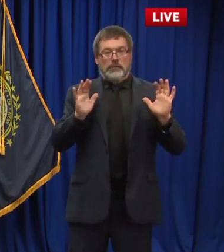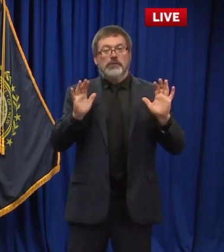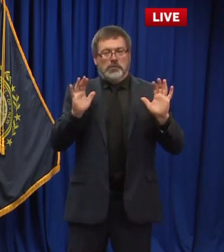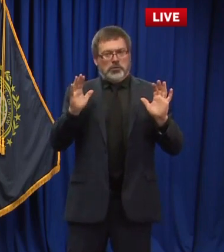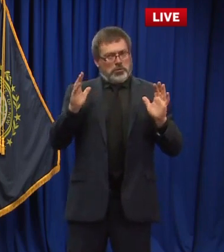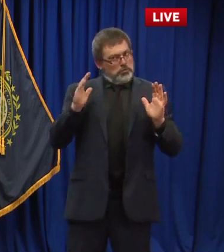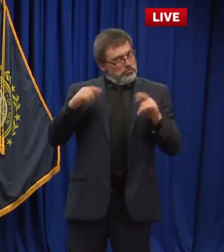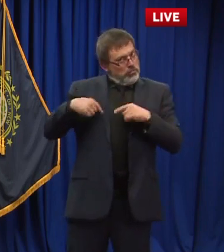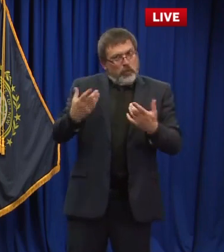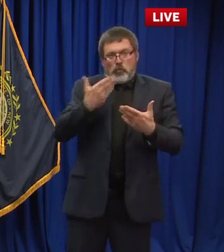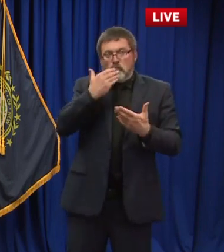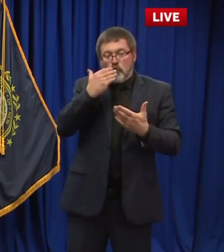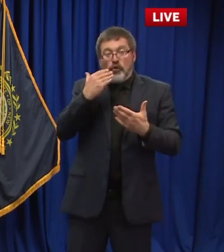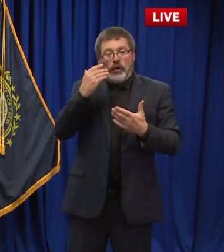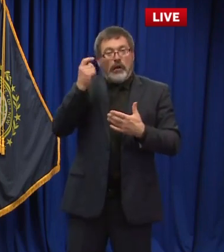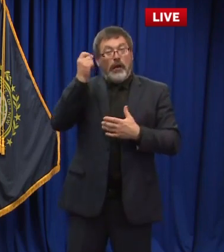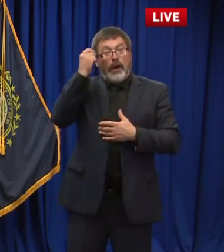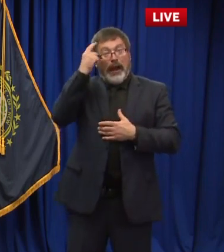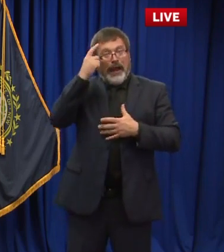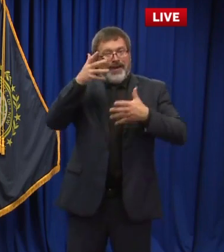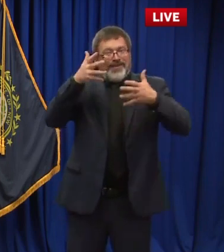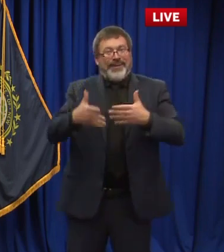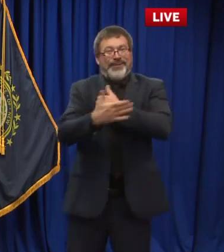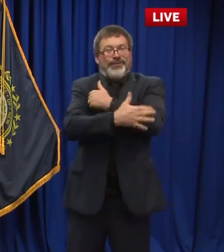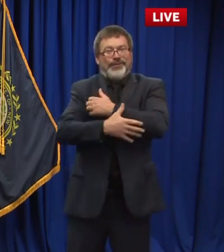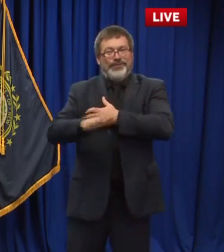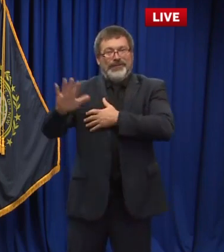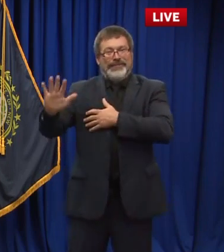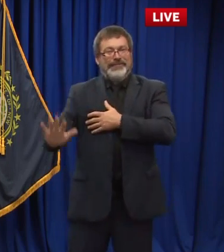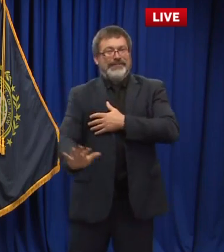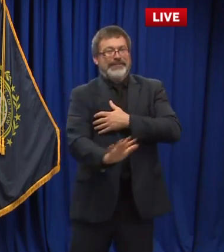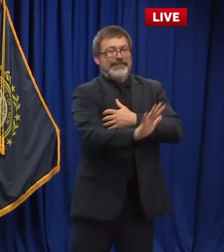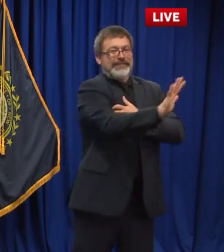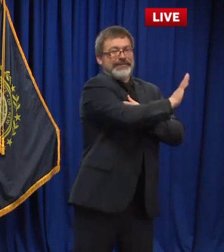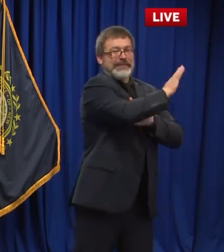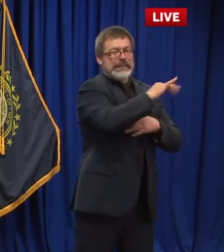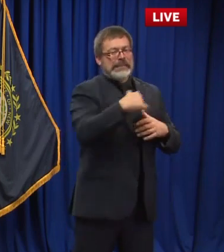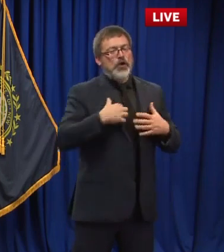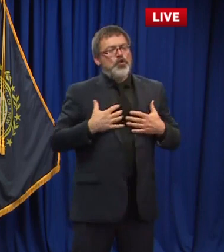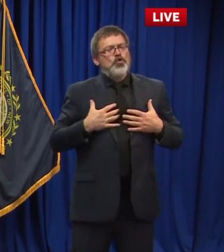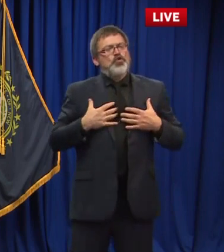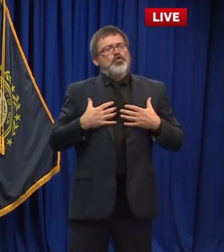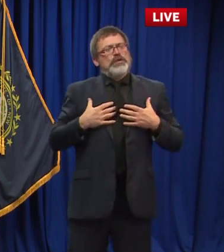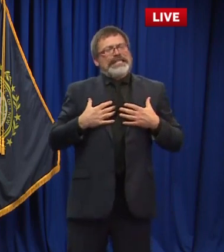BUT WE WATCH WITH CONCERN WHAT IS TAKING PLACE IN THE REST OF THE COUNTRY.